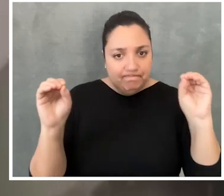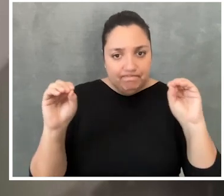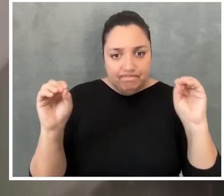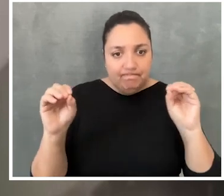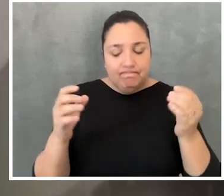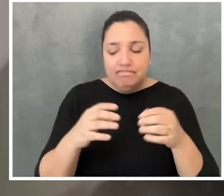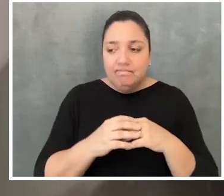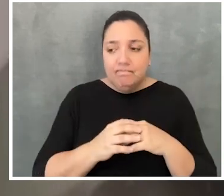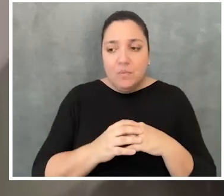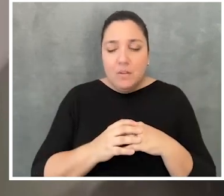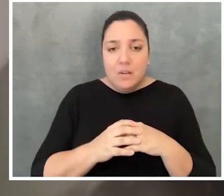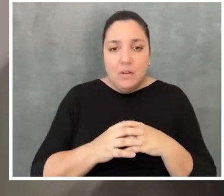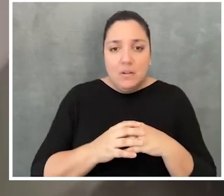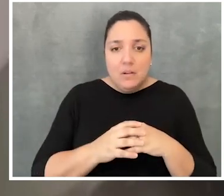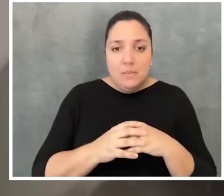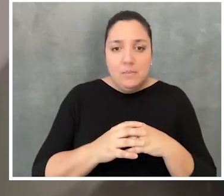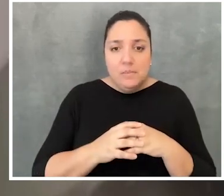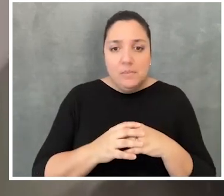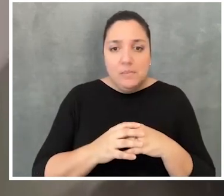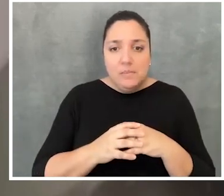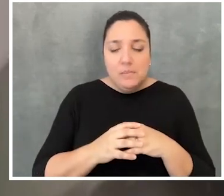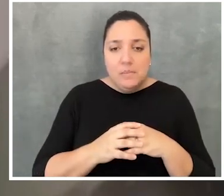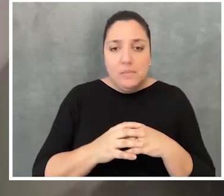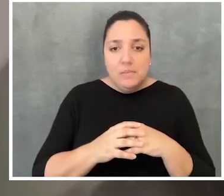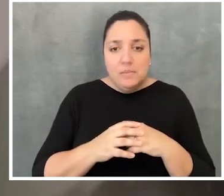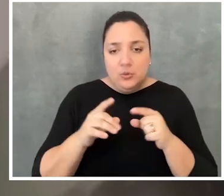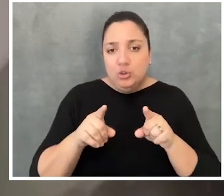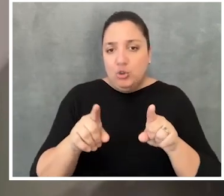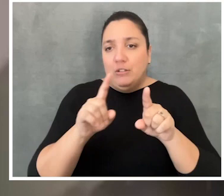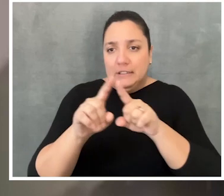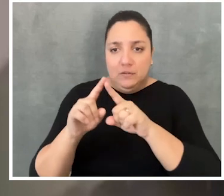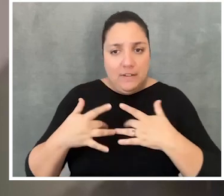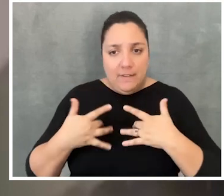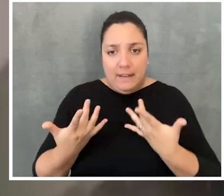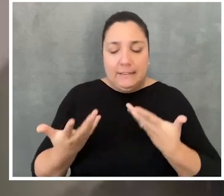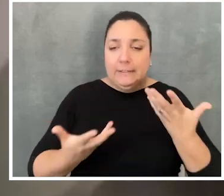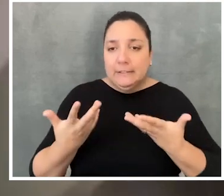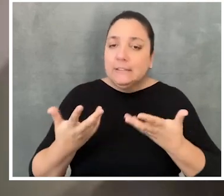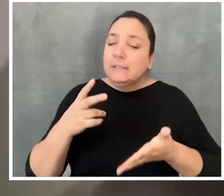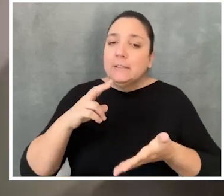during the events. And so it made it very difficult for feminists